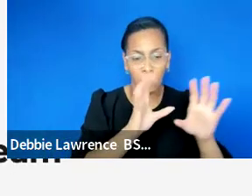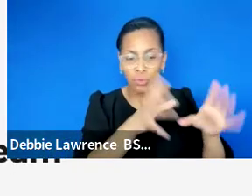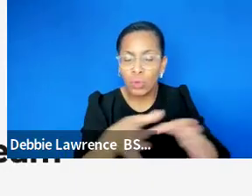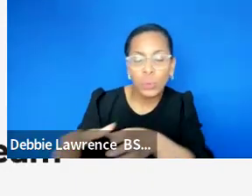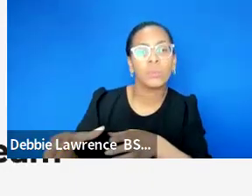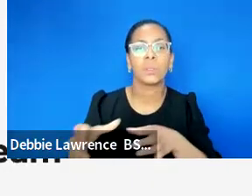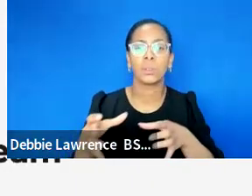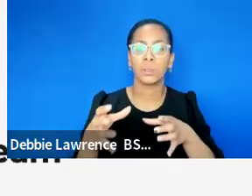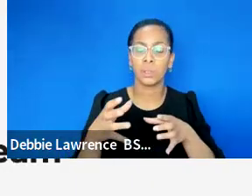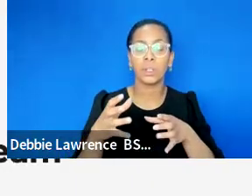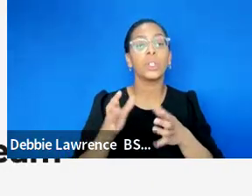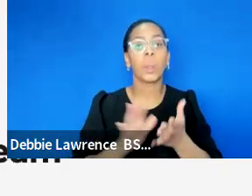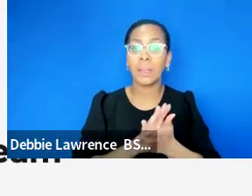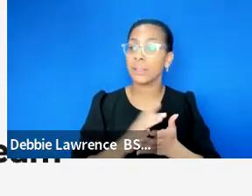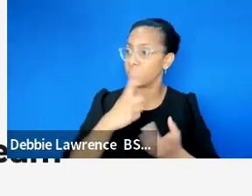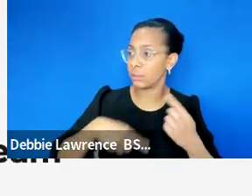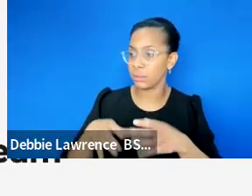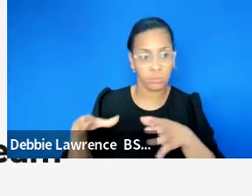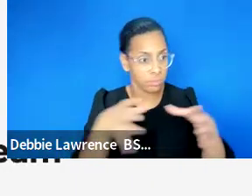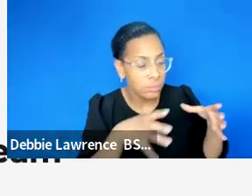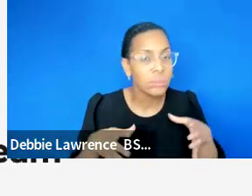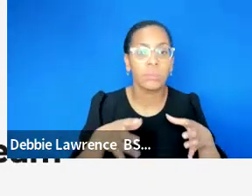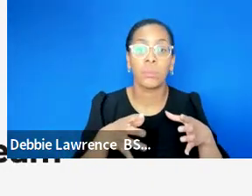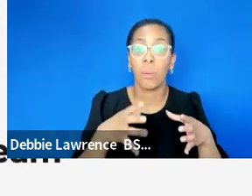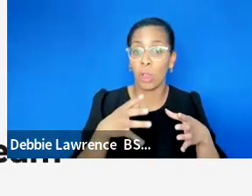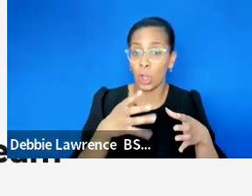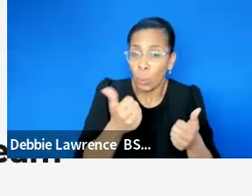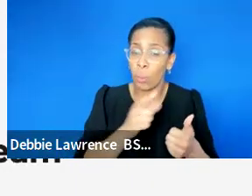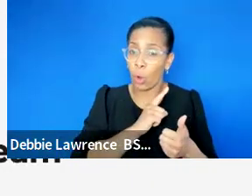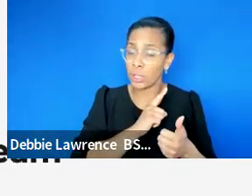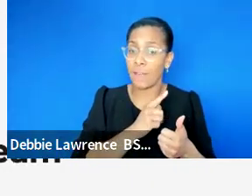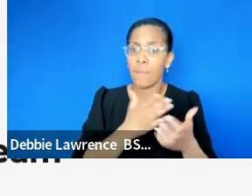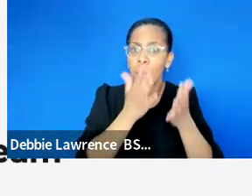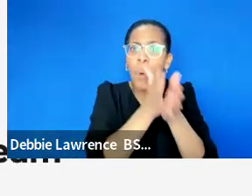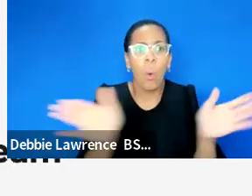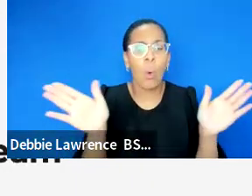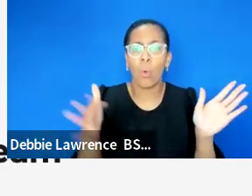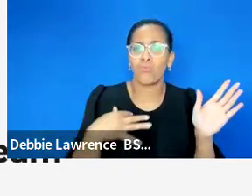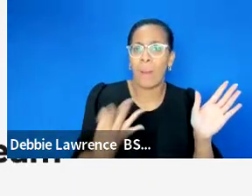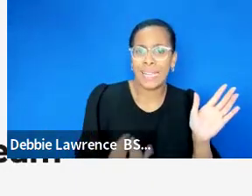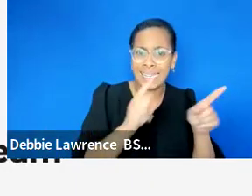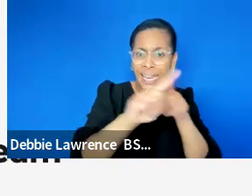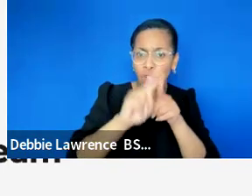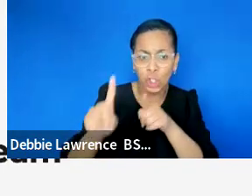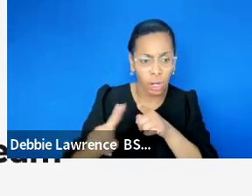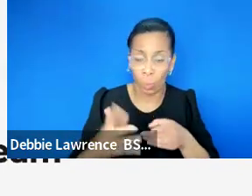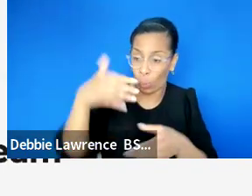so that, one, we have better representation in the sort of committee of Access Salford, and also so that they're